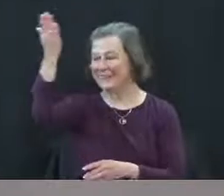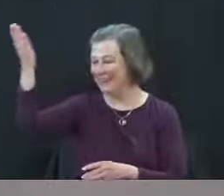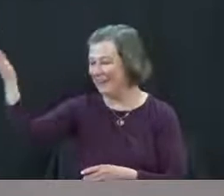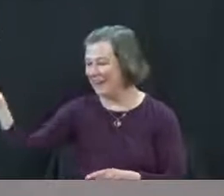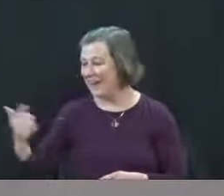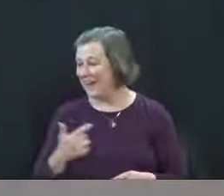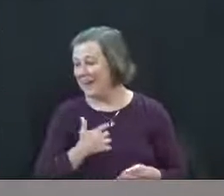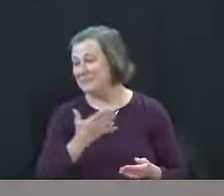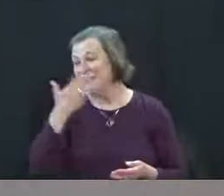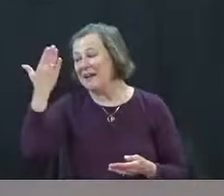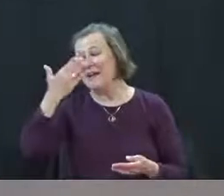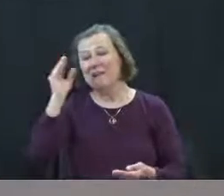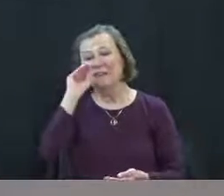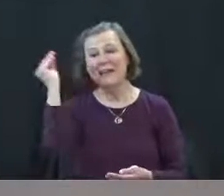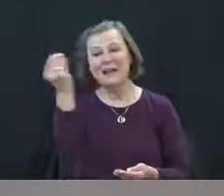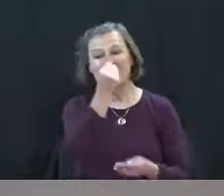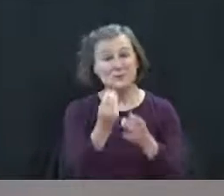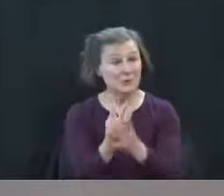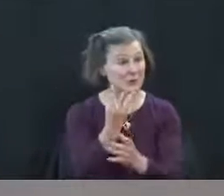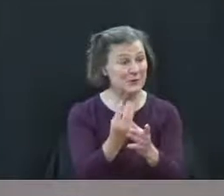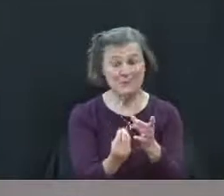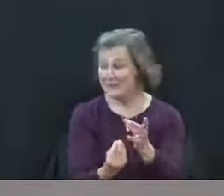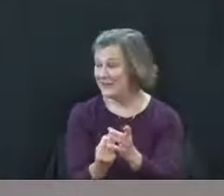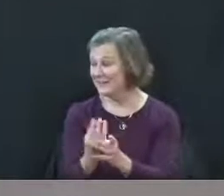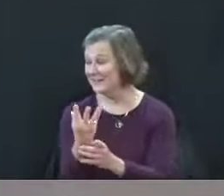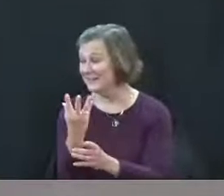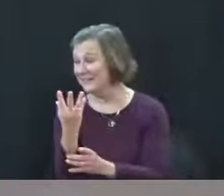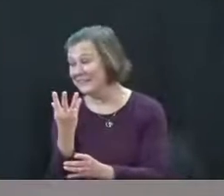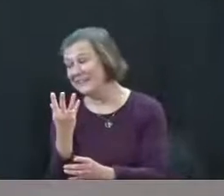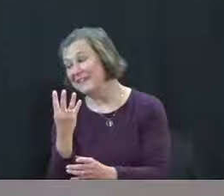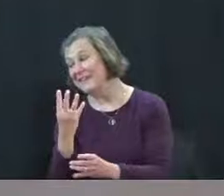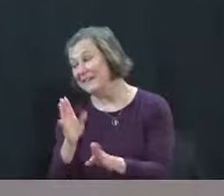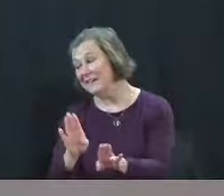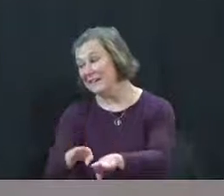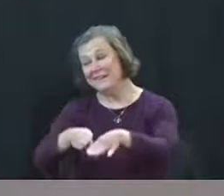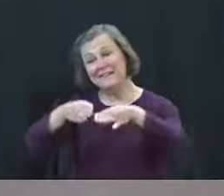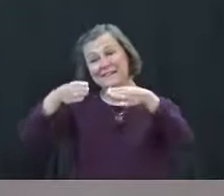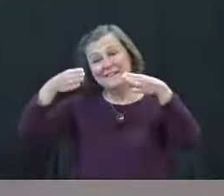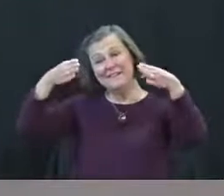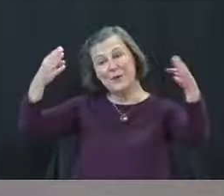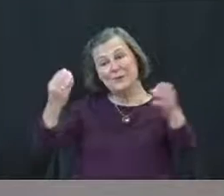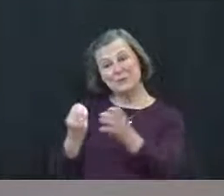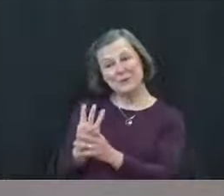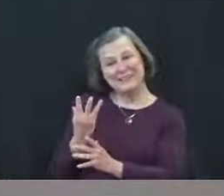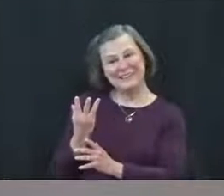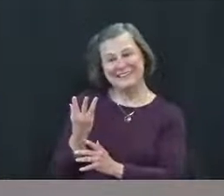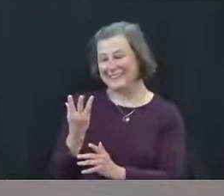I smell the flowers blooming, opening for spring,